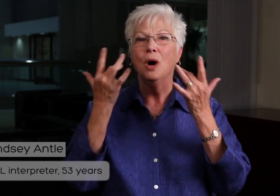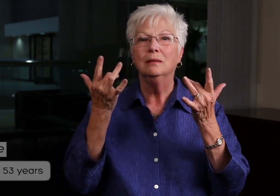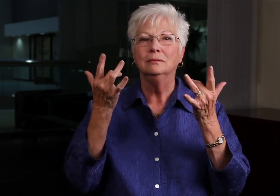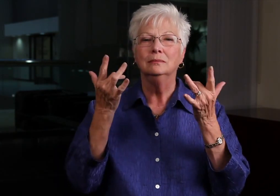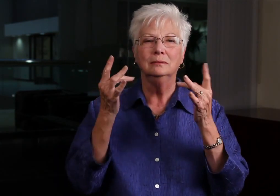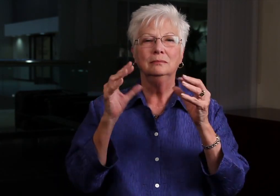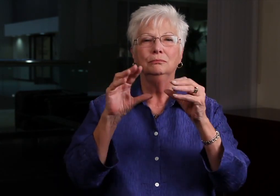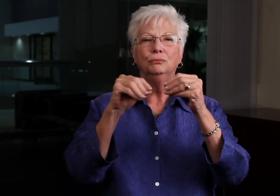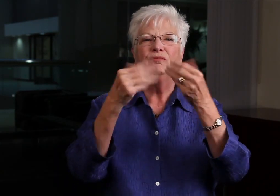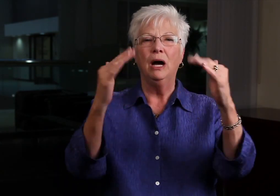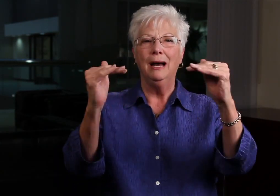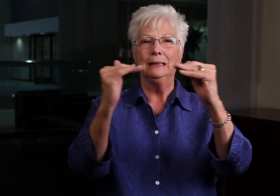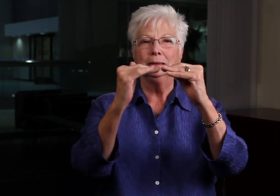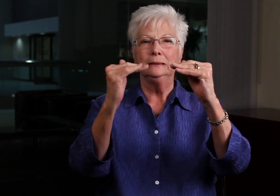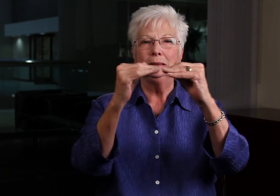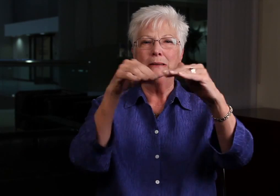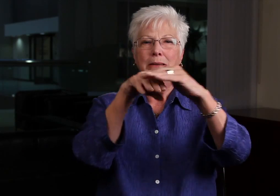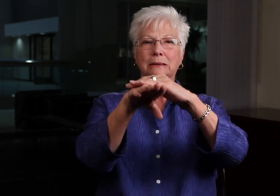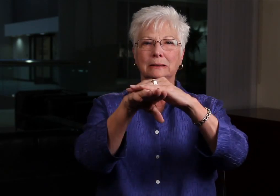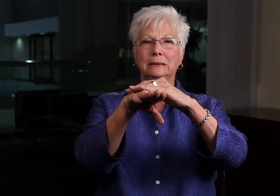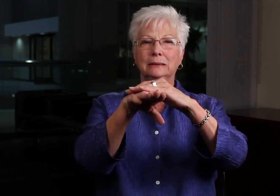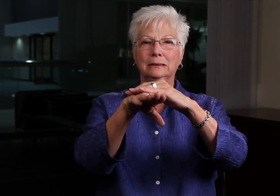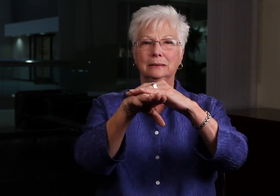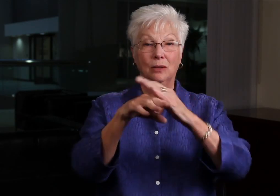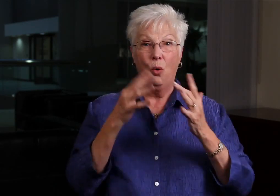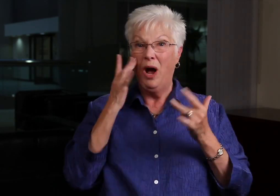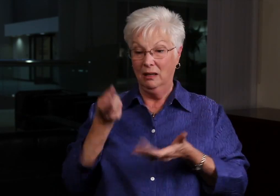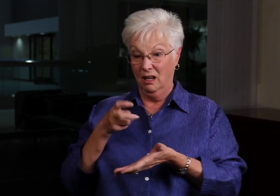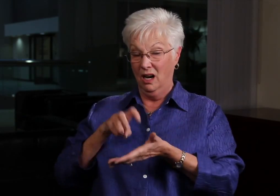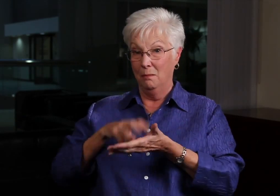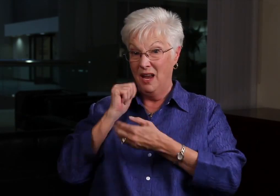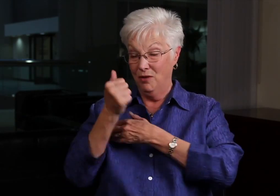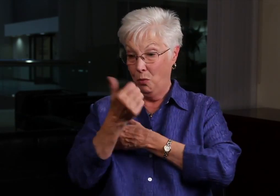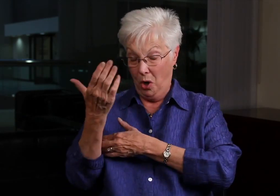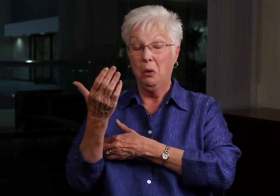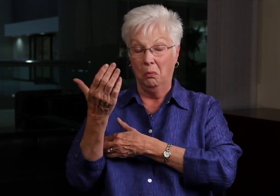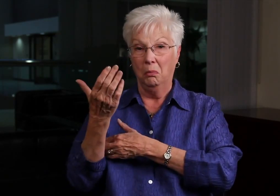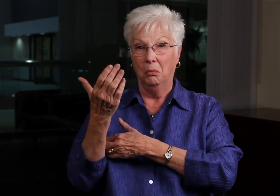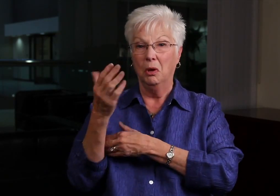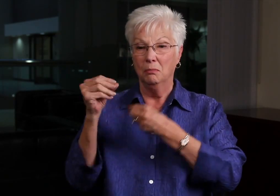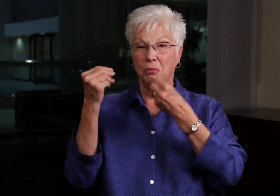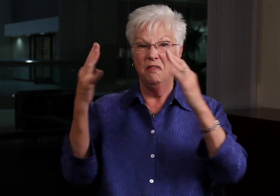access. That to me is what gets me up in the mornings. I grew up in the South, in the time